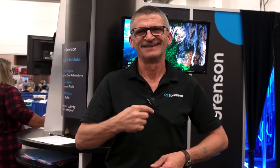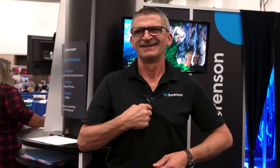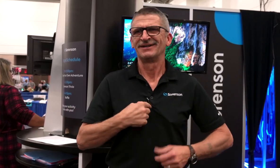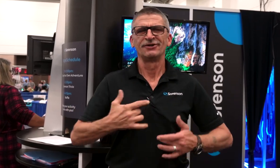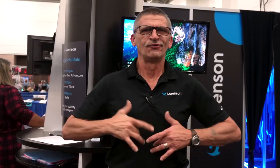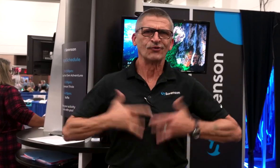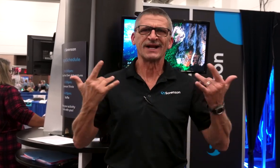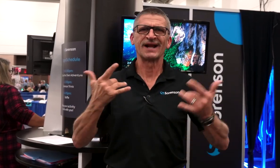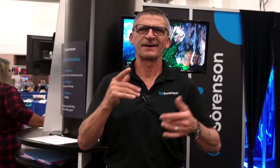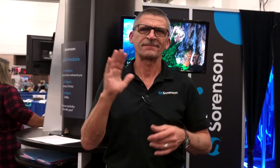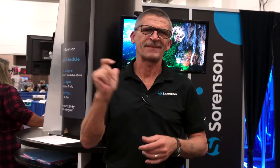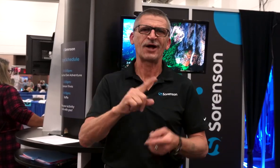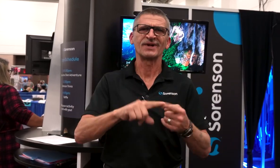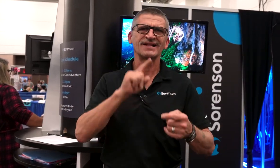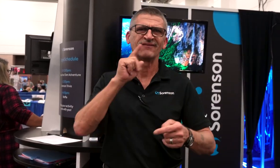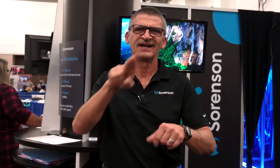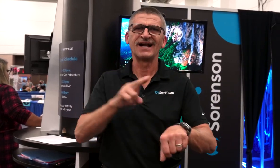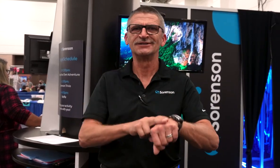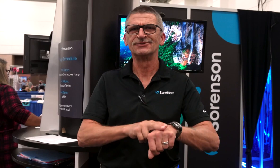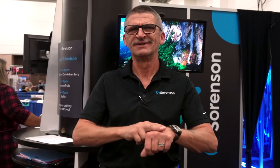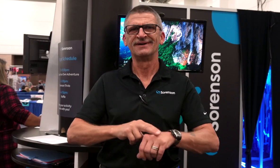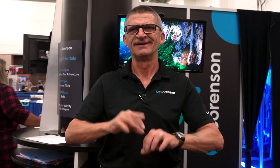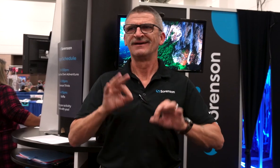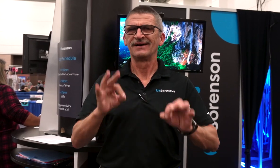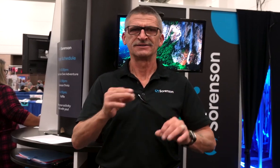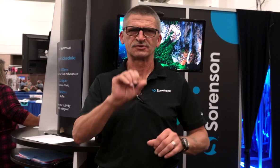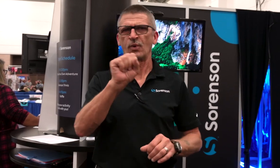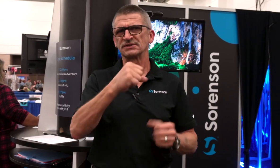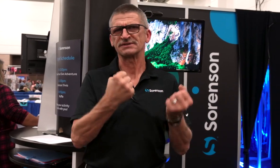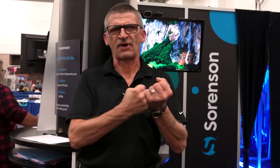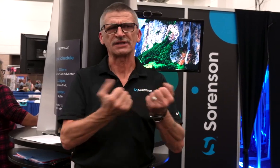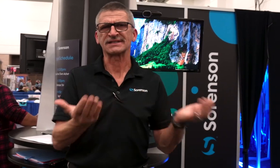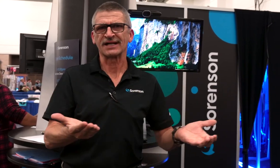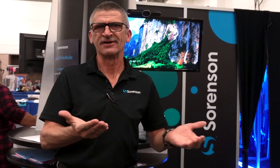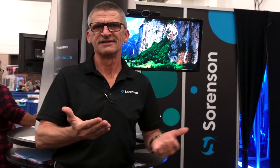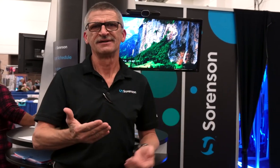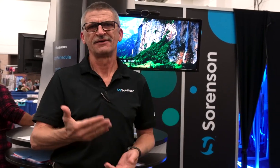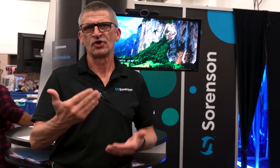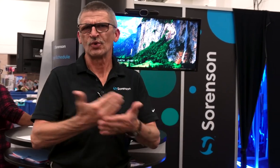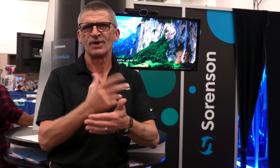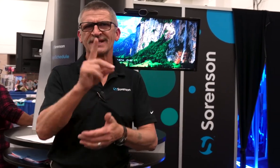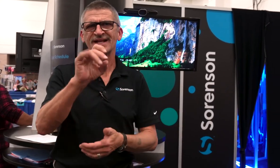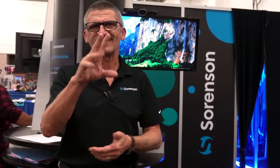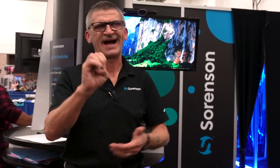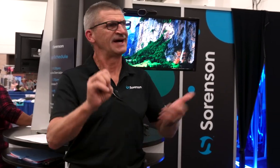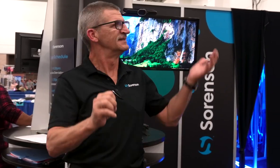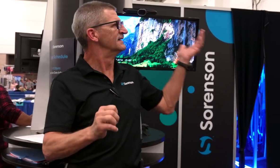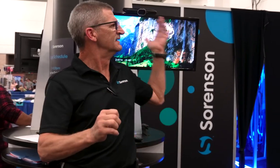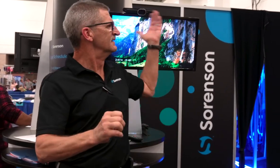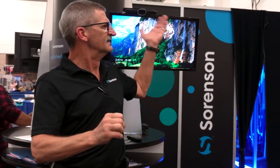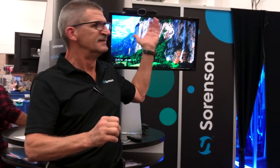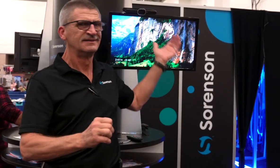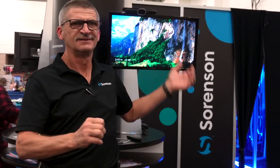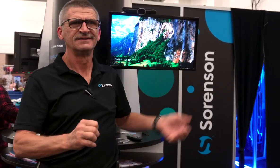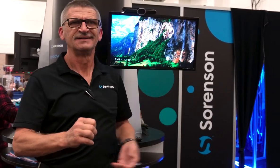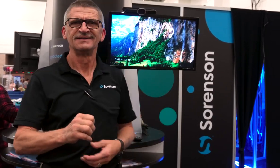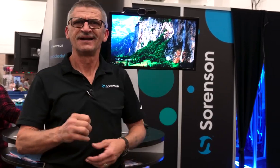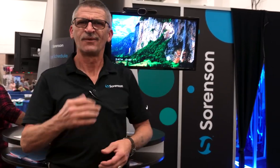I’m so thrilled to be back at DeafNation. Sorenson sponsors this event. We also have a new device here.